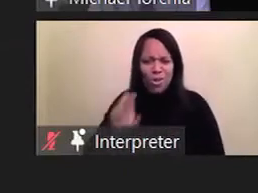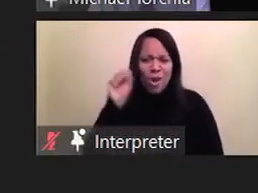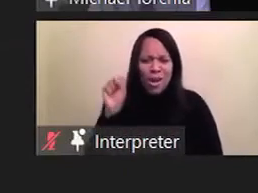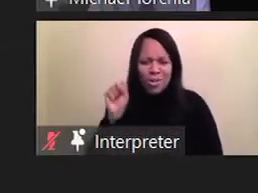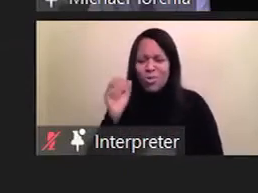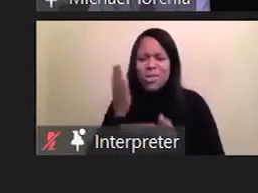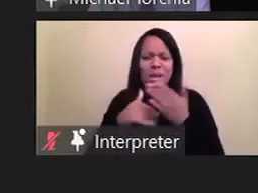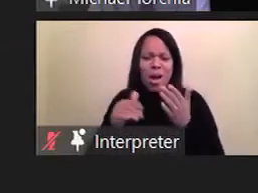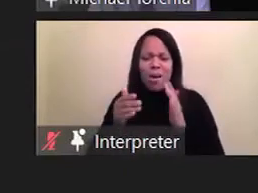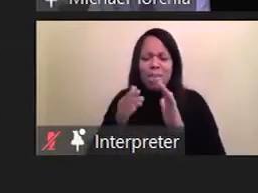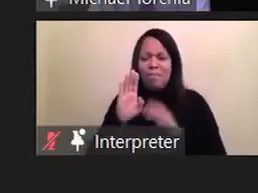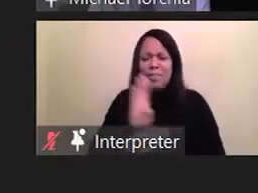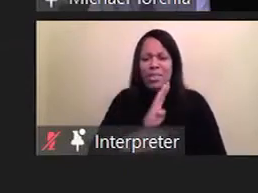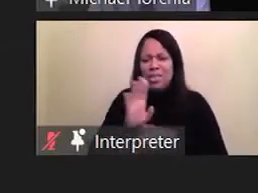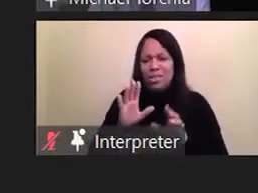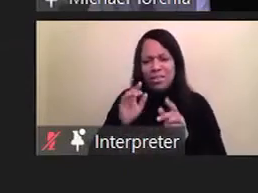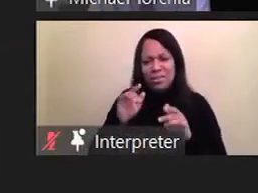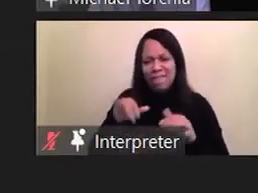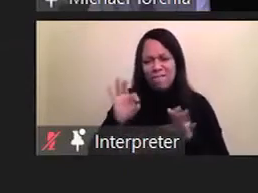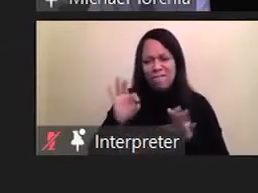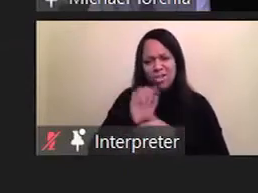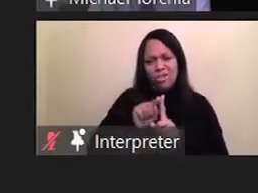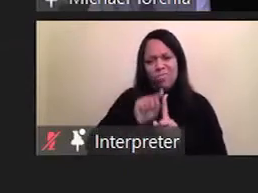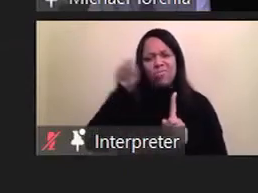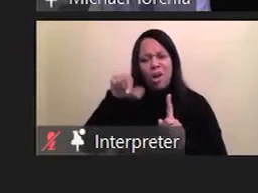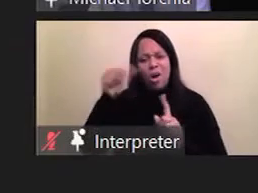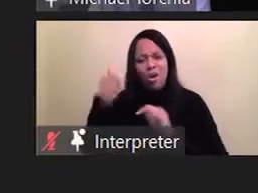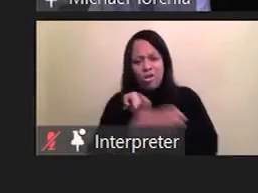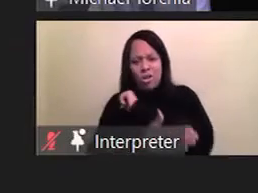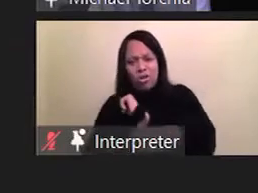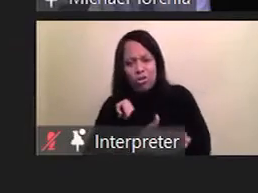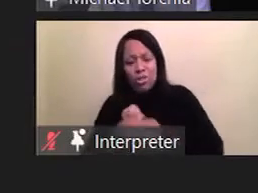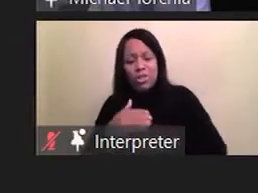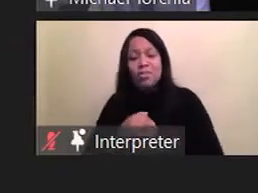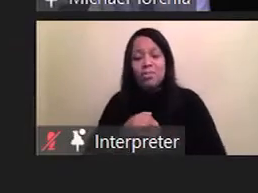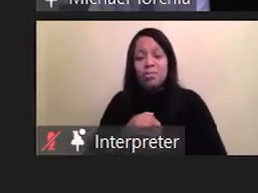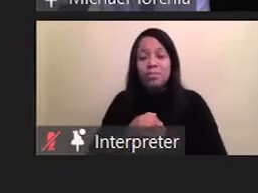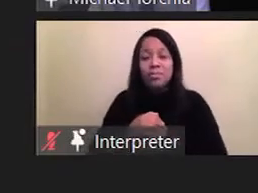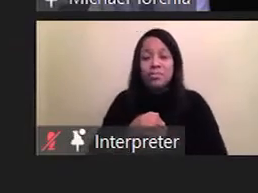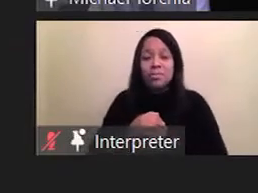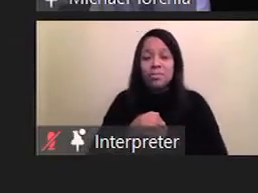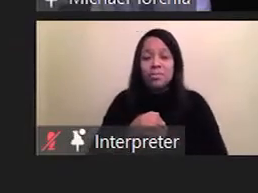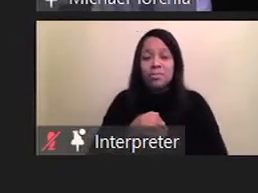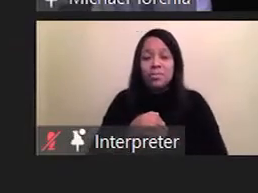are active abroad. So here in this upcoming session, the upcoming four or five slides,